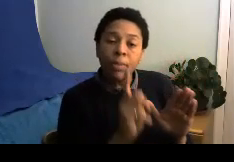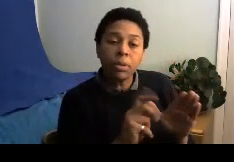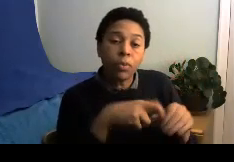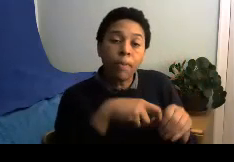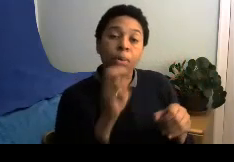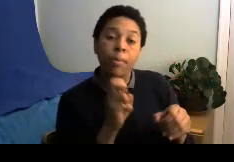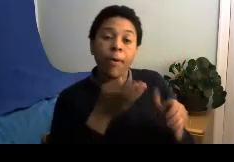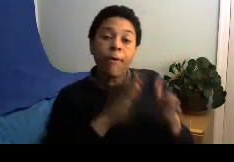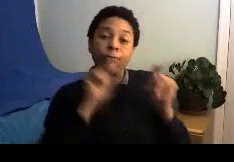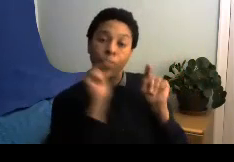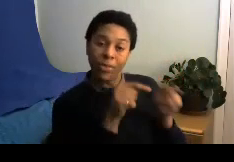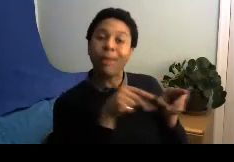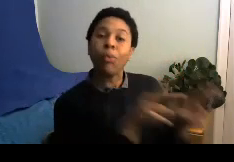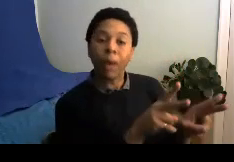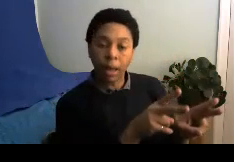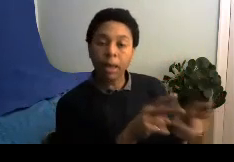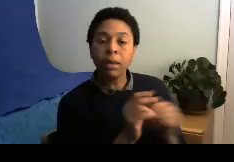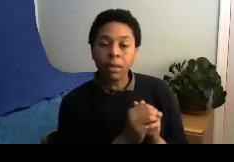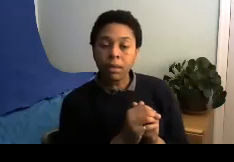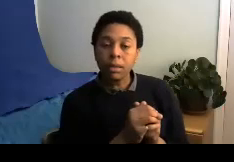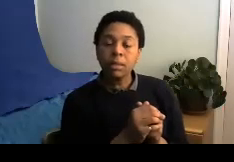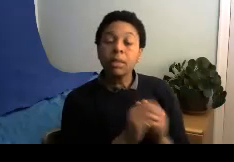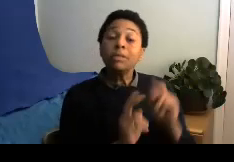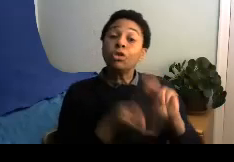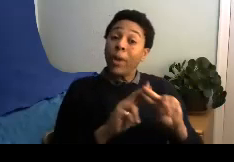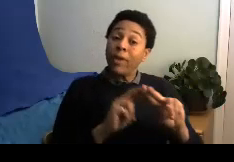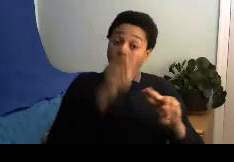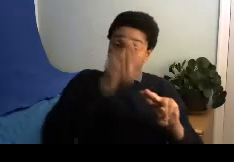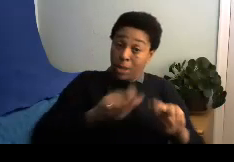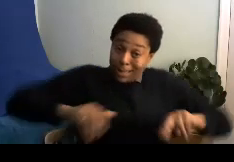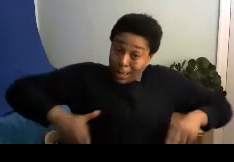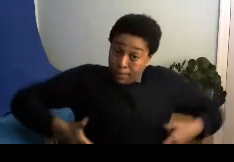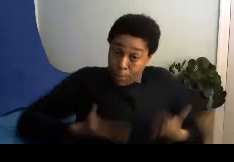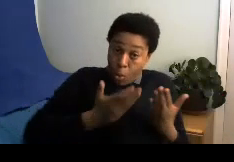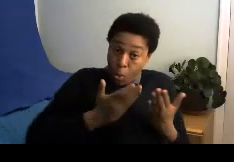born into, the doctrine in which you're born into, doesn't have